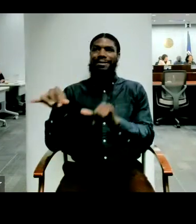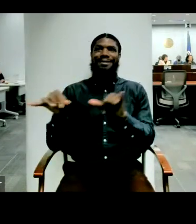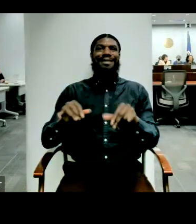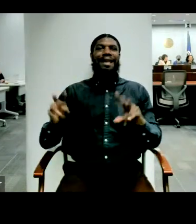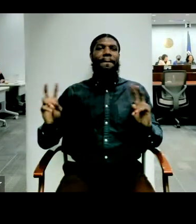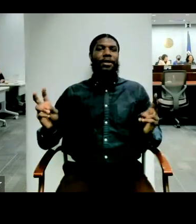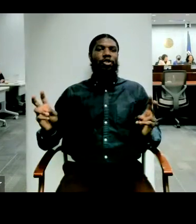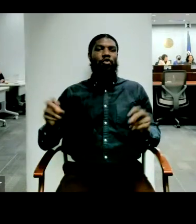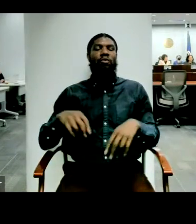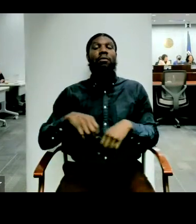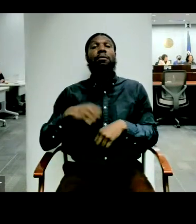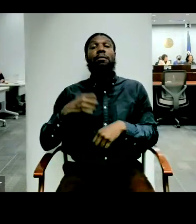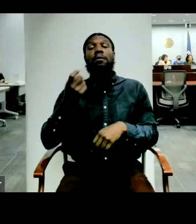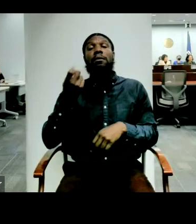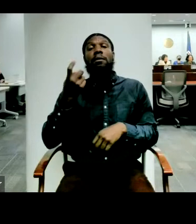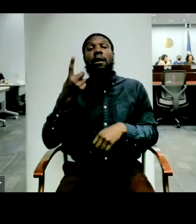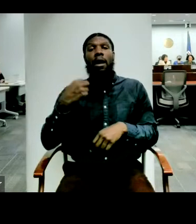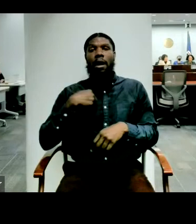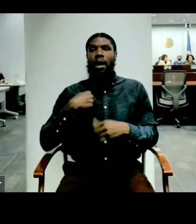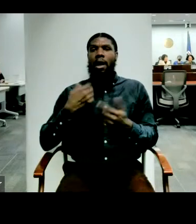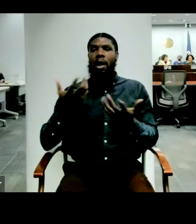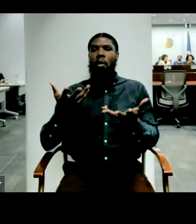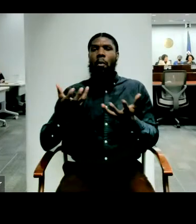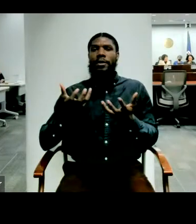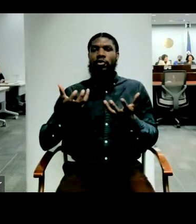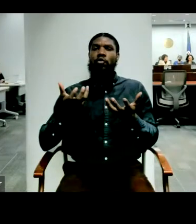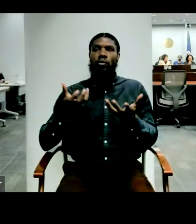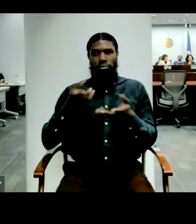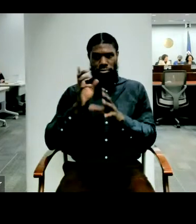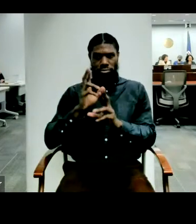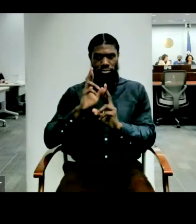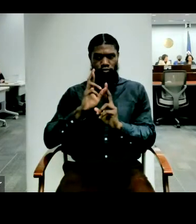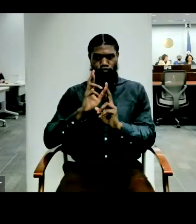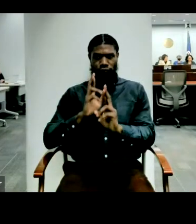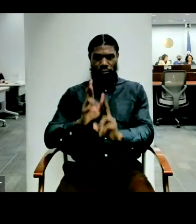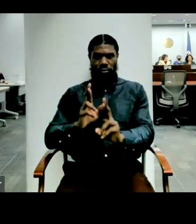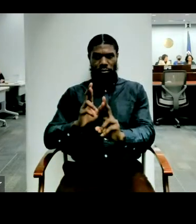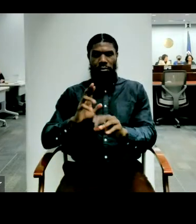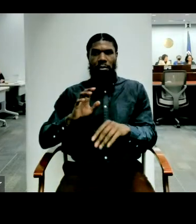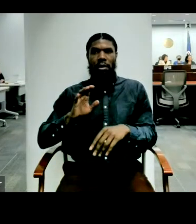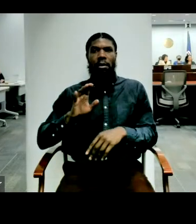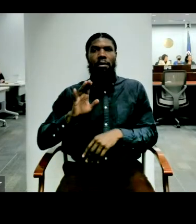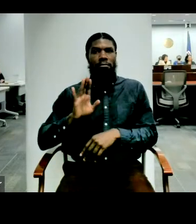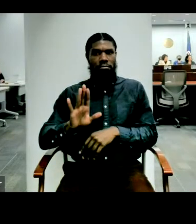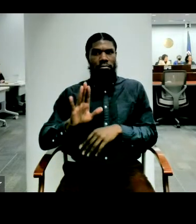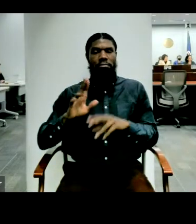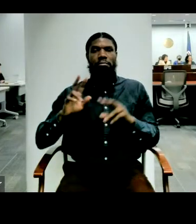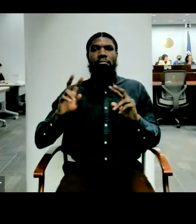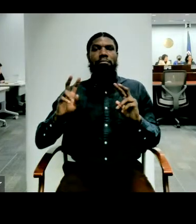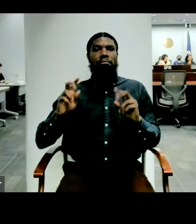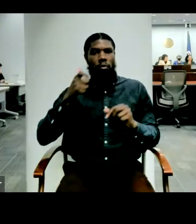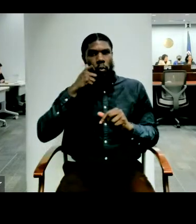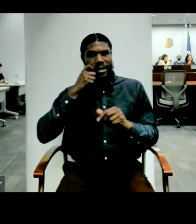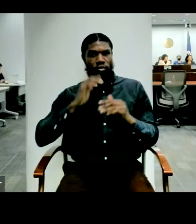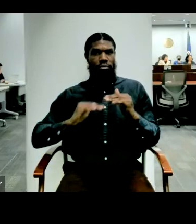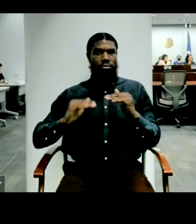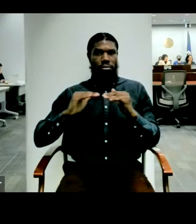I would like to just um, you know, with respect to um the issue of racial Justice um Ms. Rodriguez